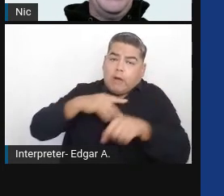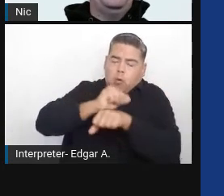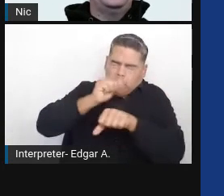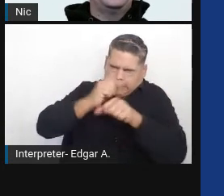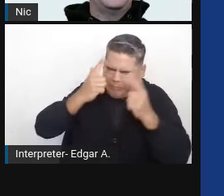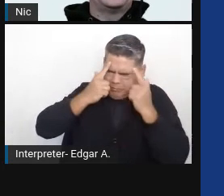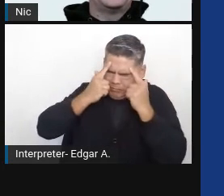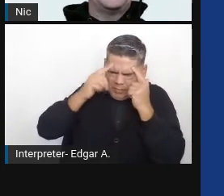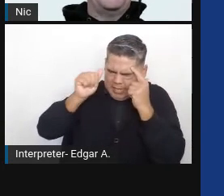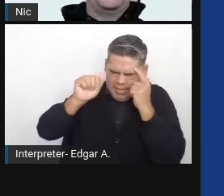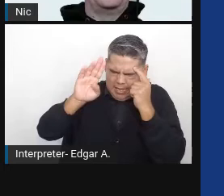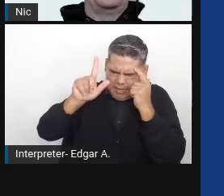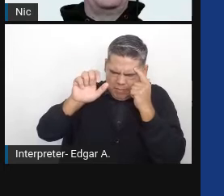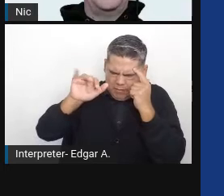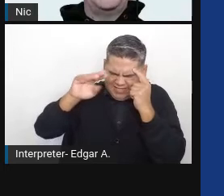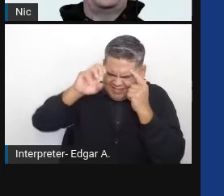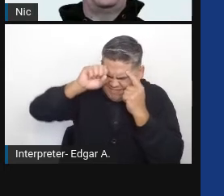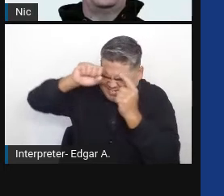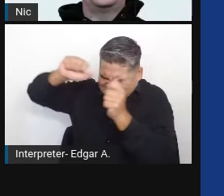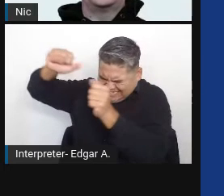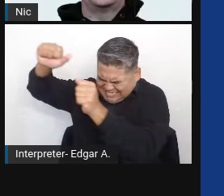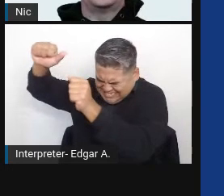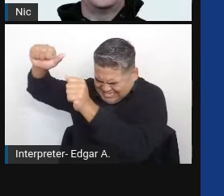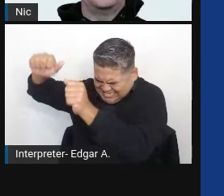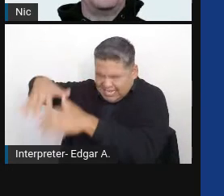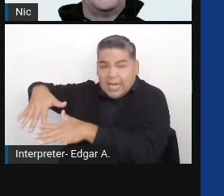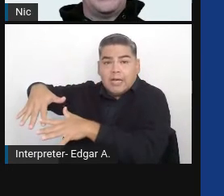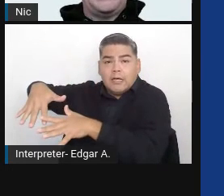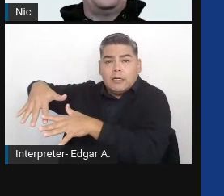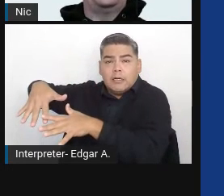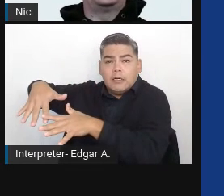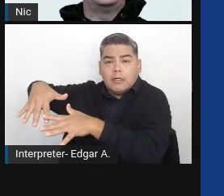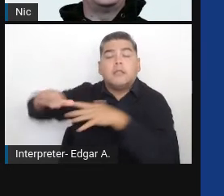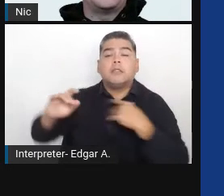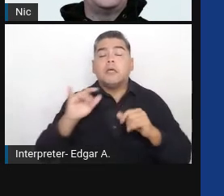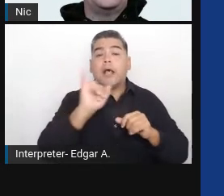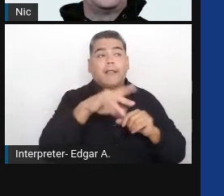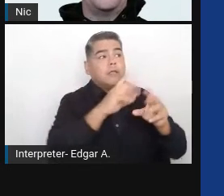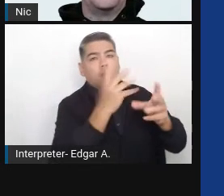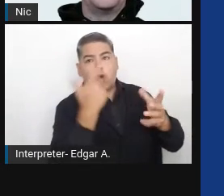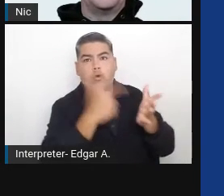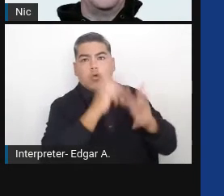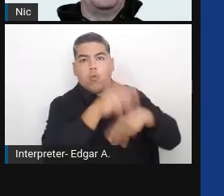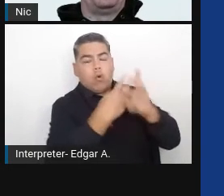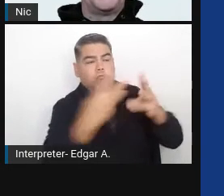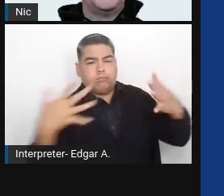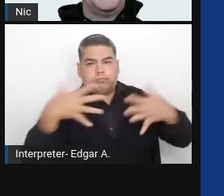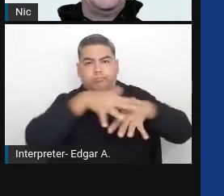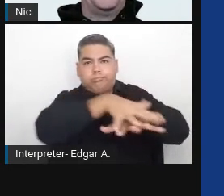Ableism is systemic and our projects are system, our organizations are system.